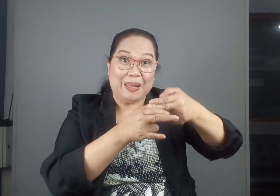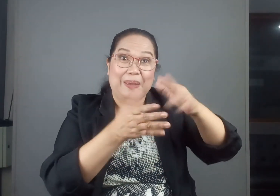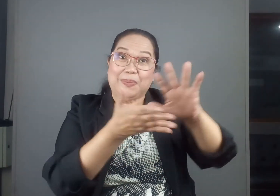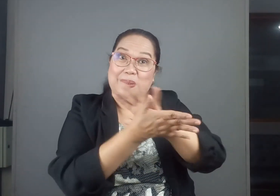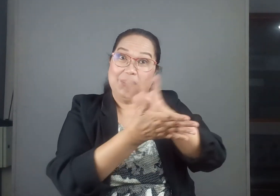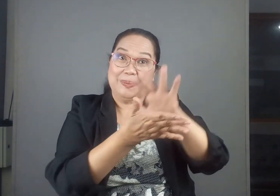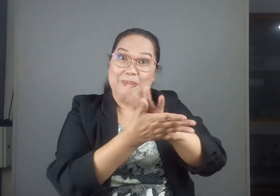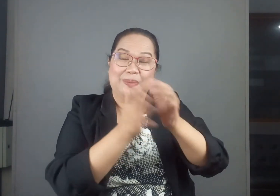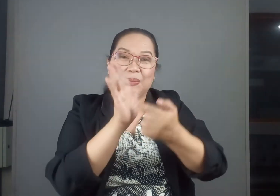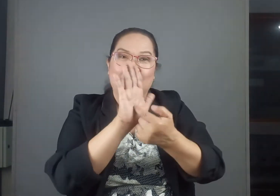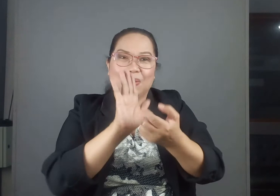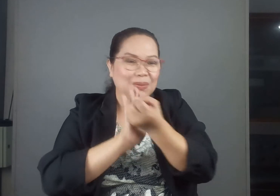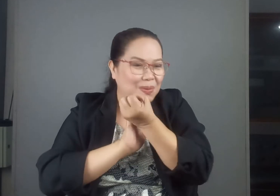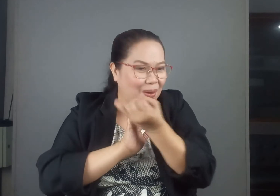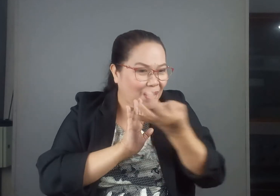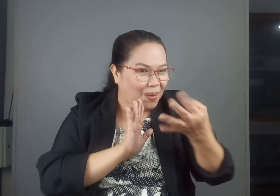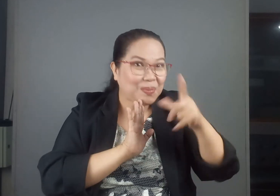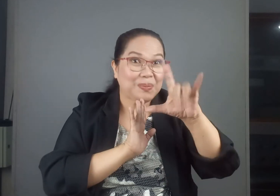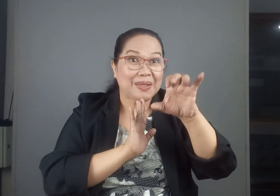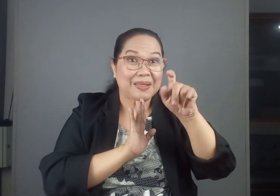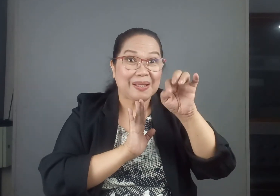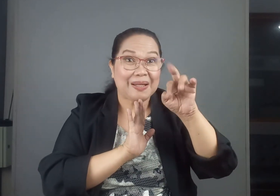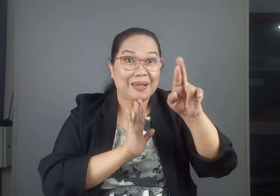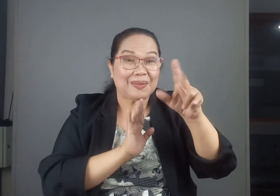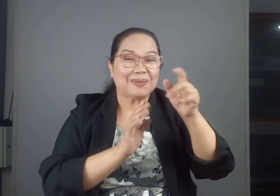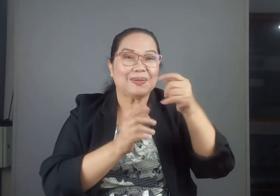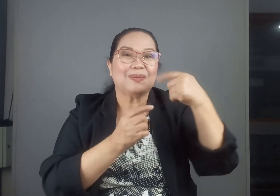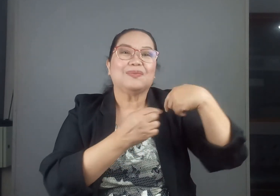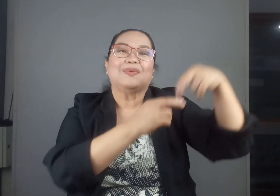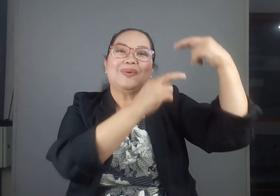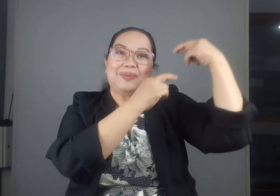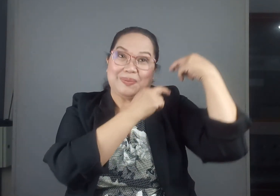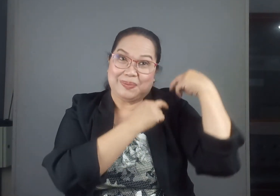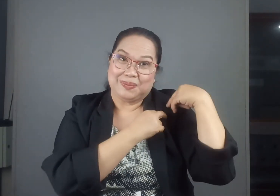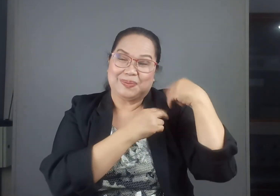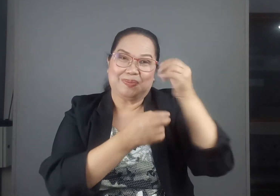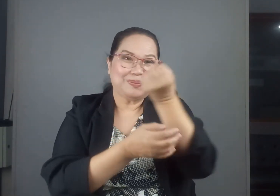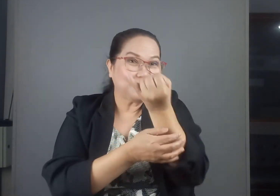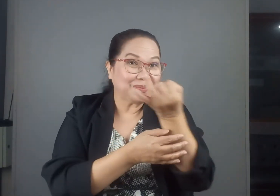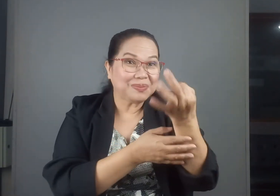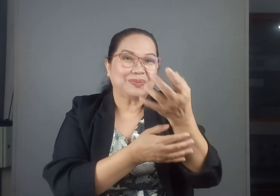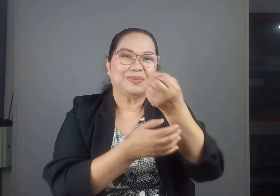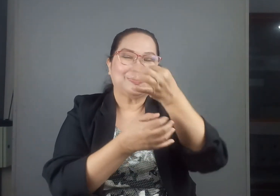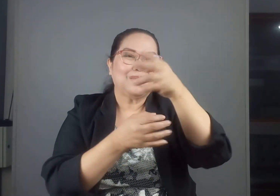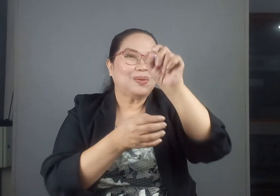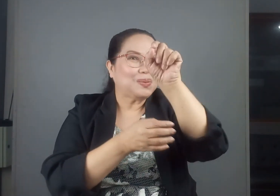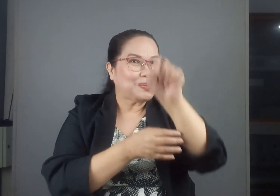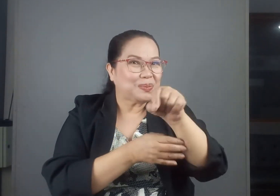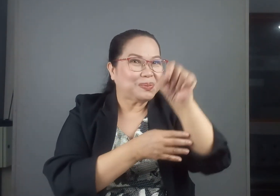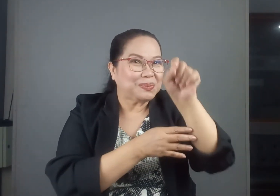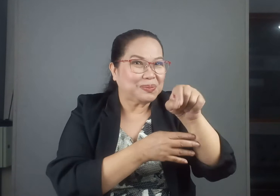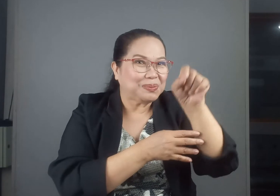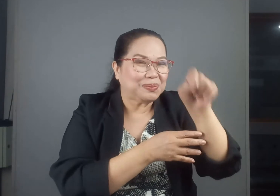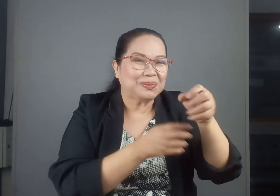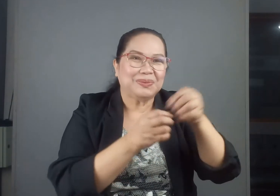the total amount of letters used to the facilitator so they will know how much points to give.